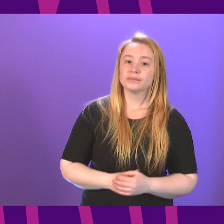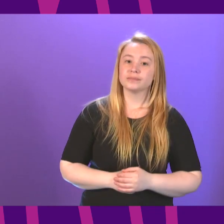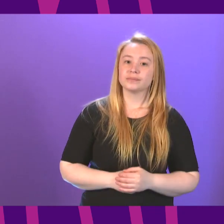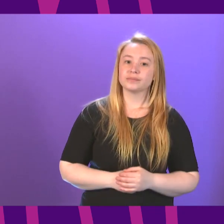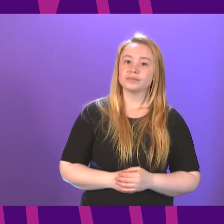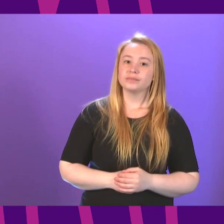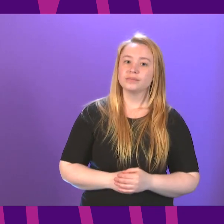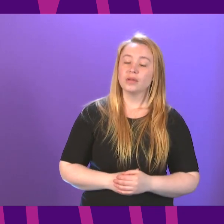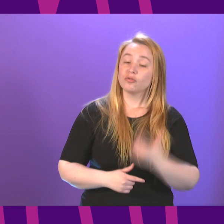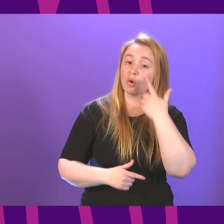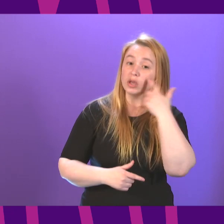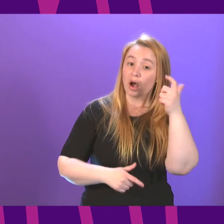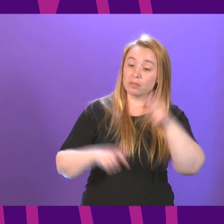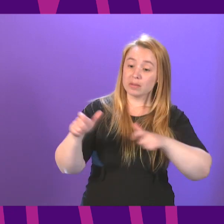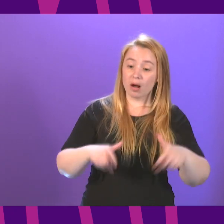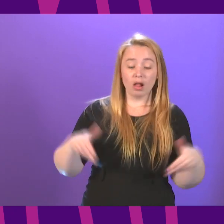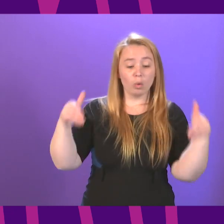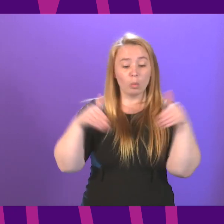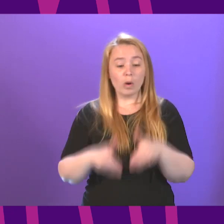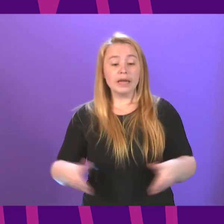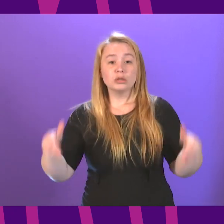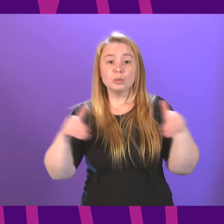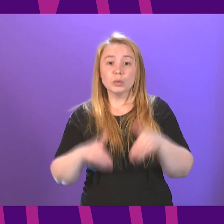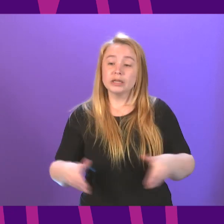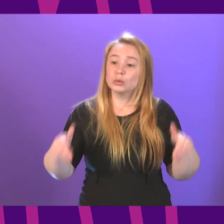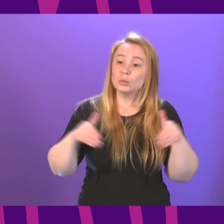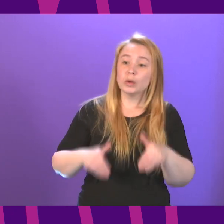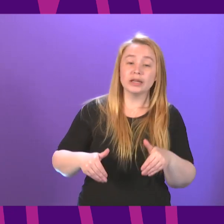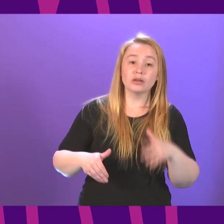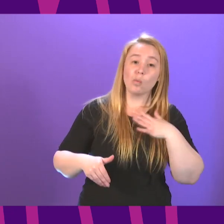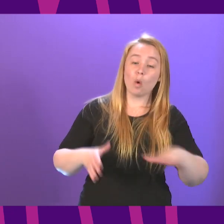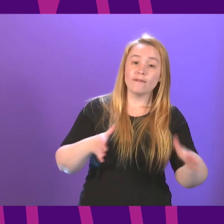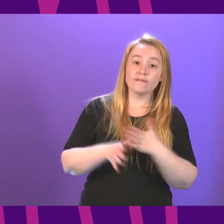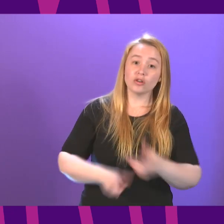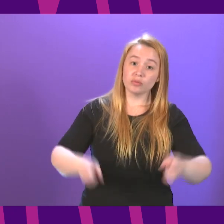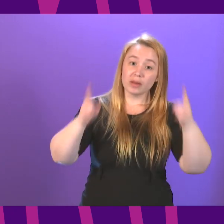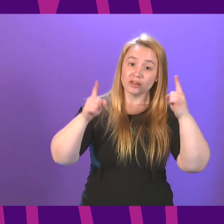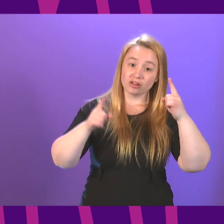will young people have to wait before the First Minister delivers on what she promised?